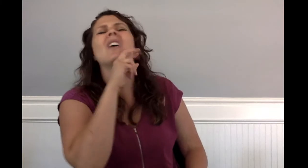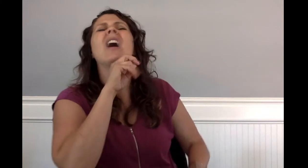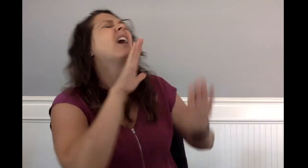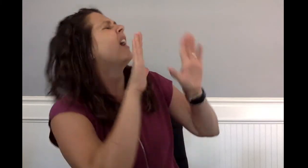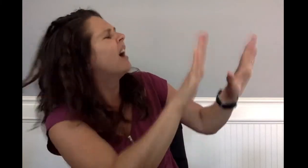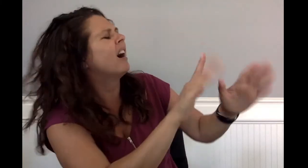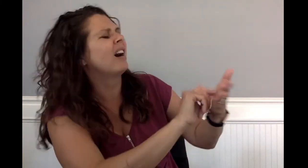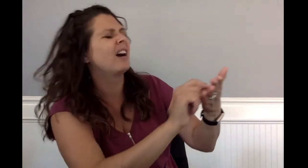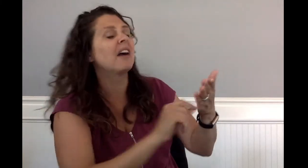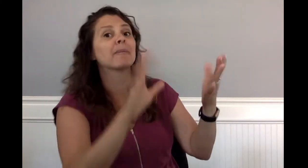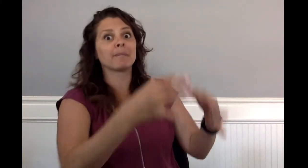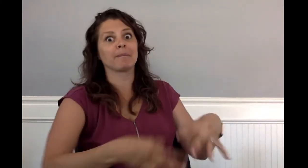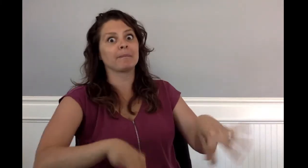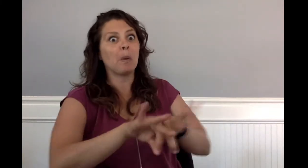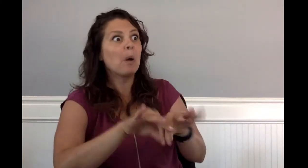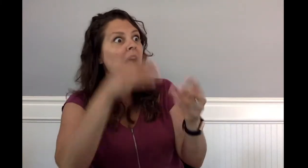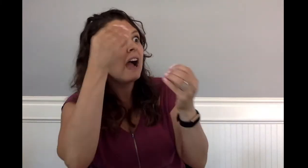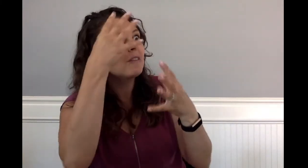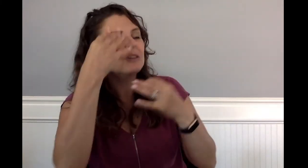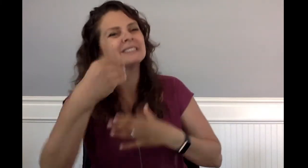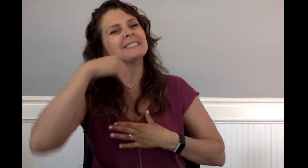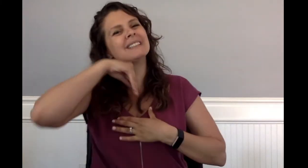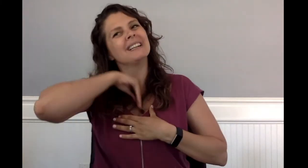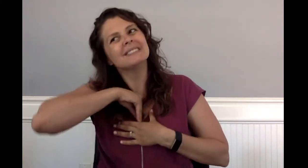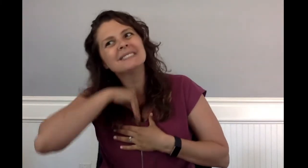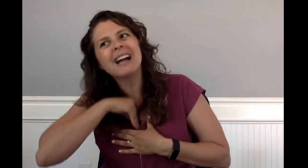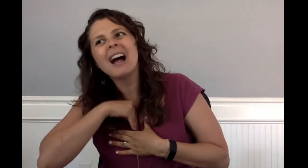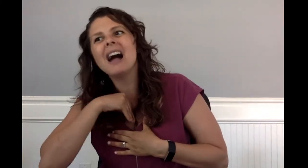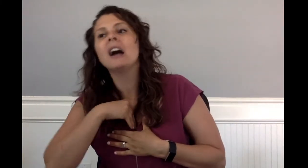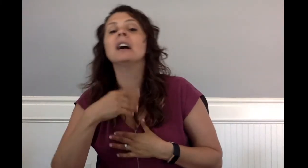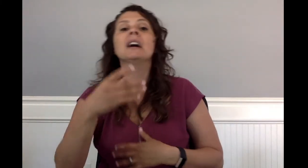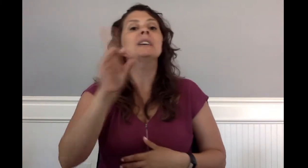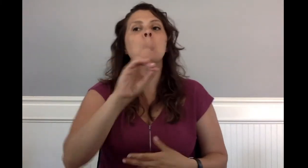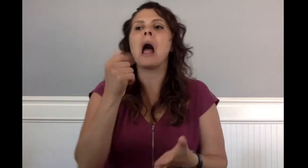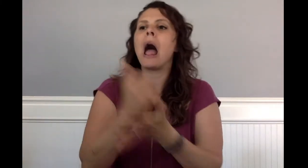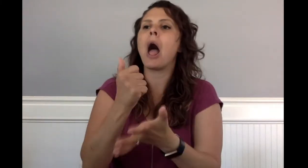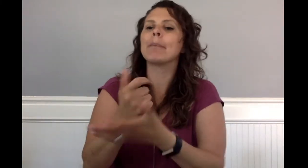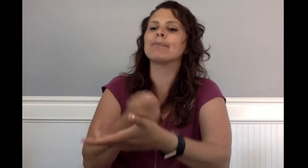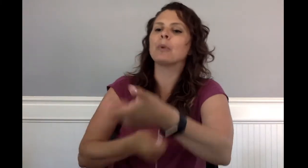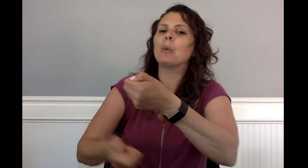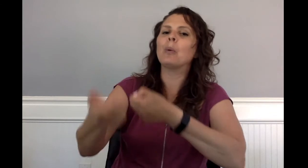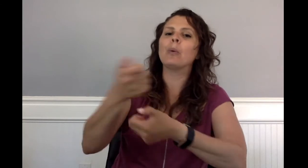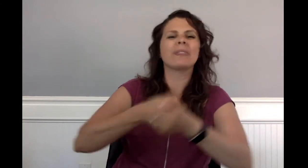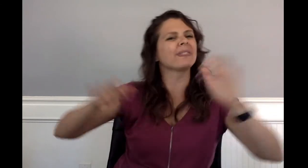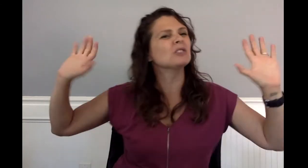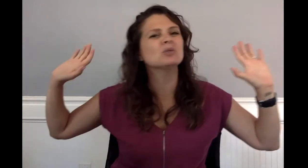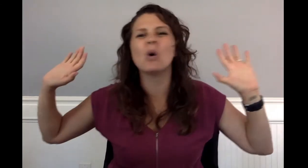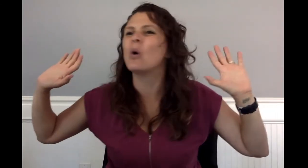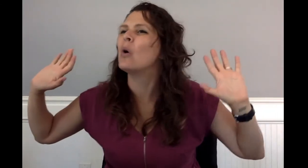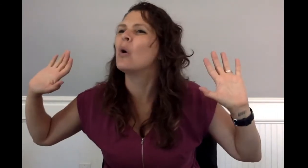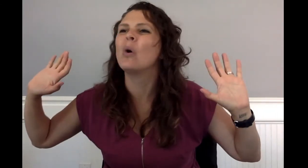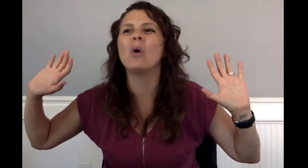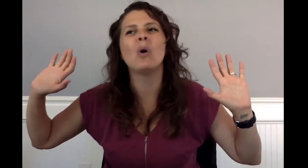“The vital information is inside us! Desdemona just helps bring it out.”